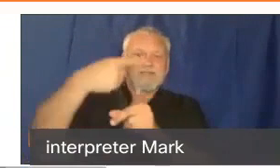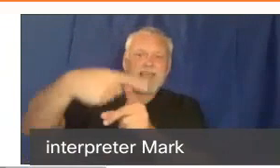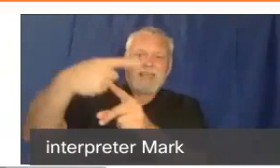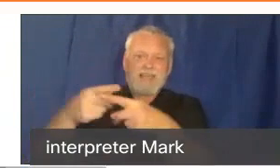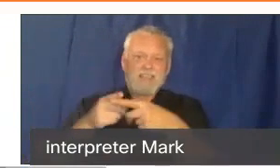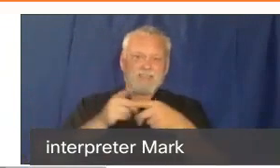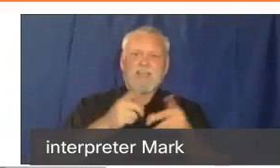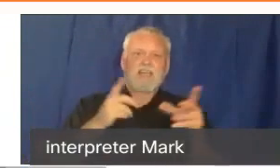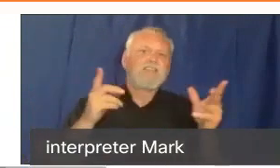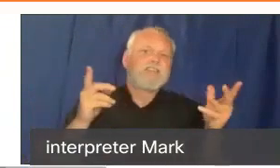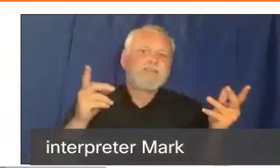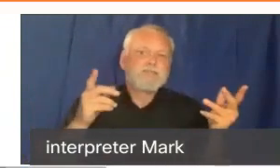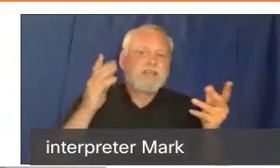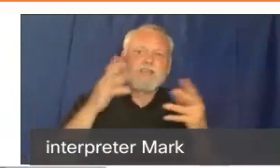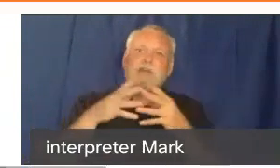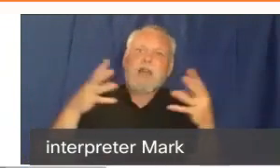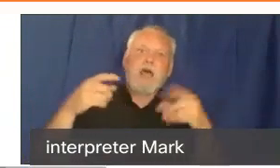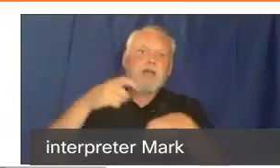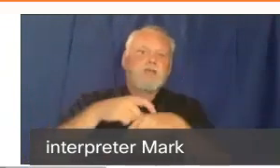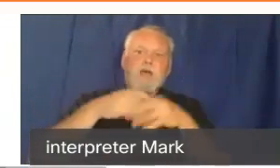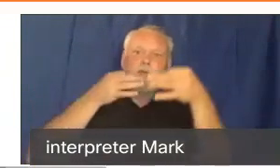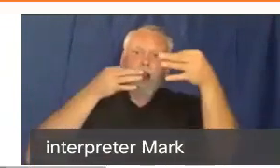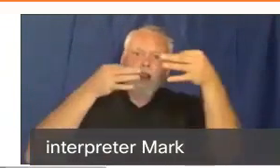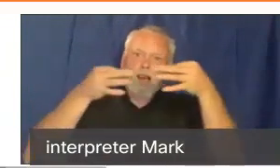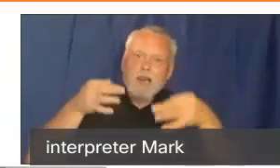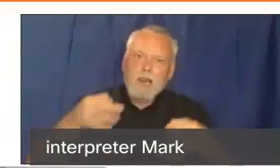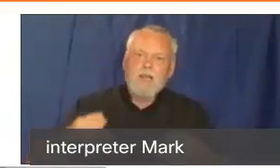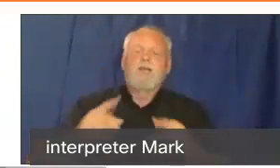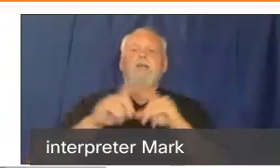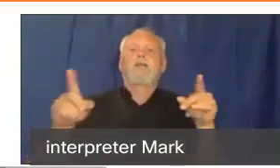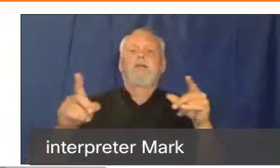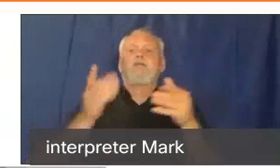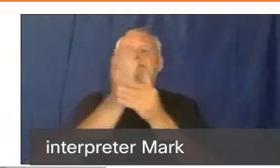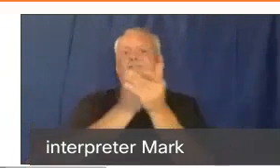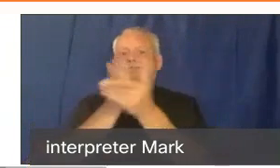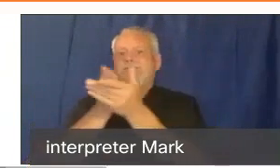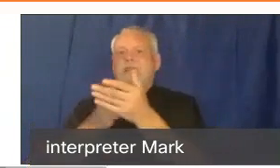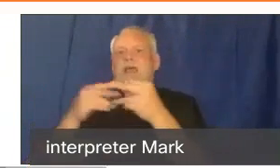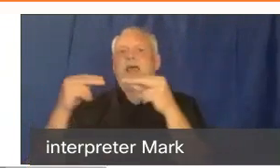All of it, the different phasing and travel the traffic movements that this intersection.